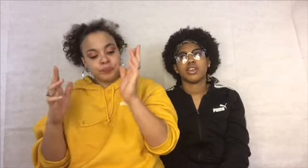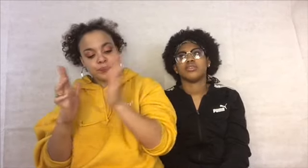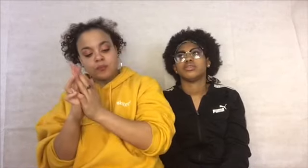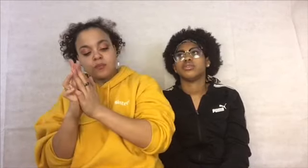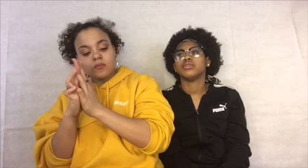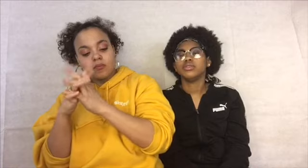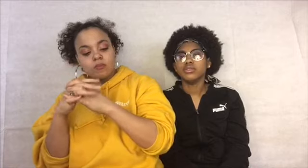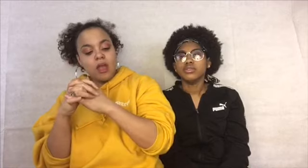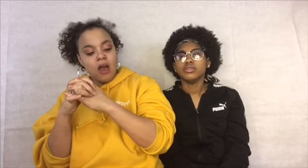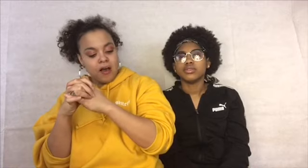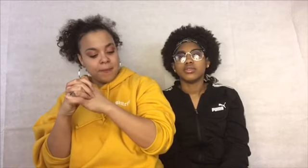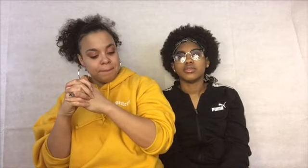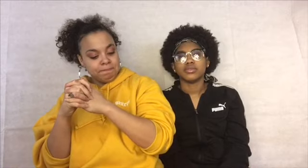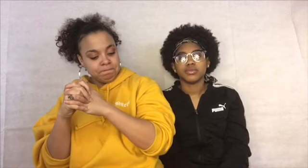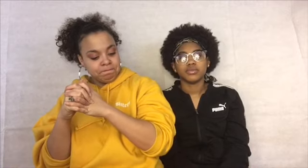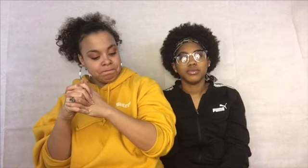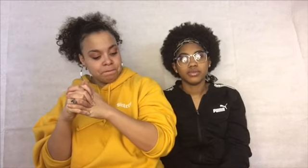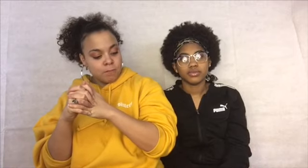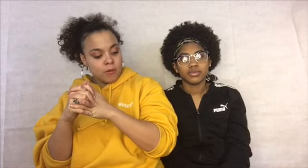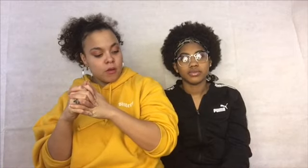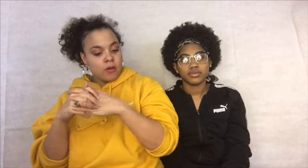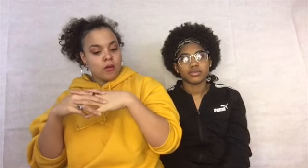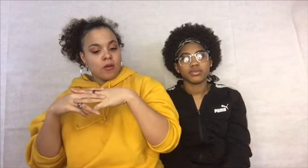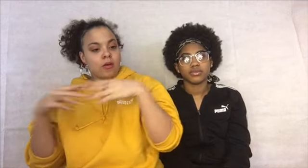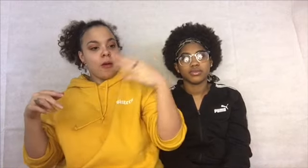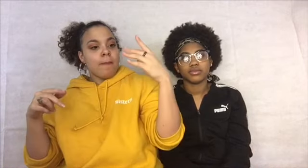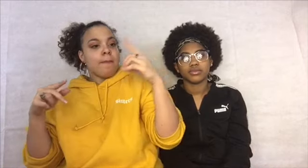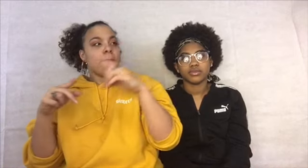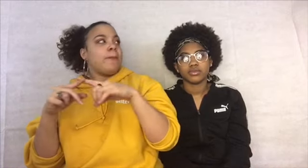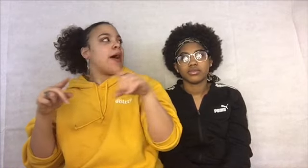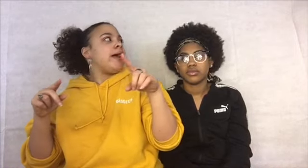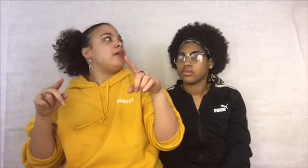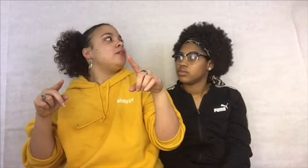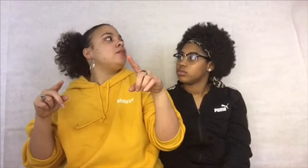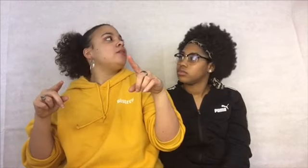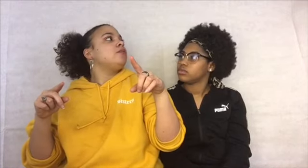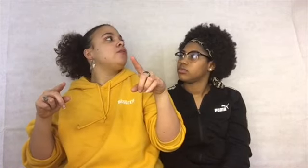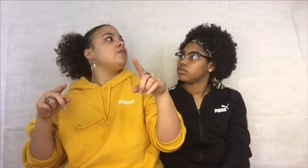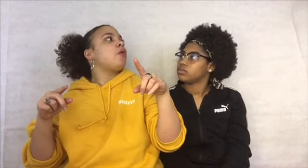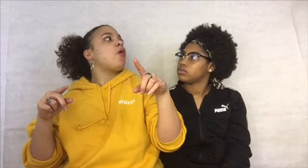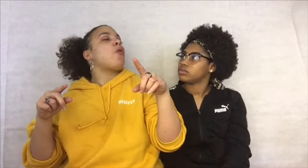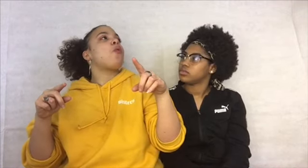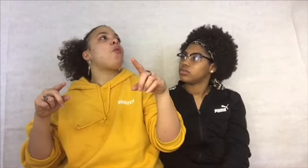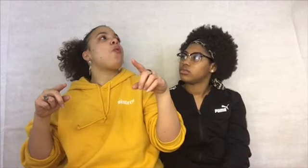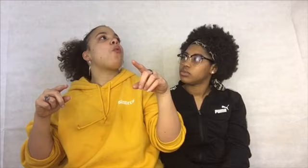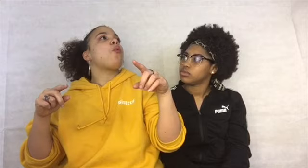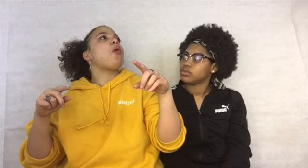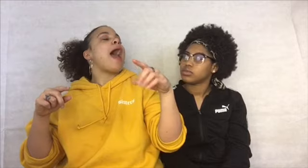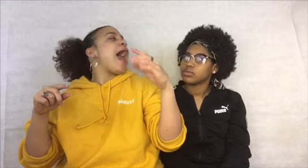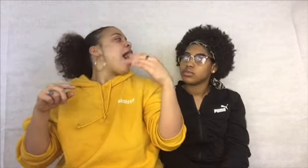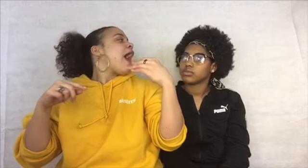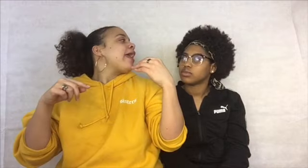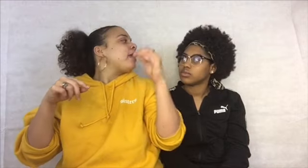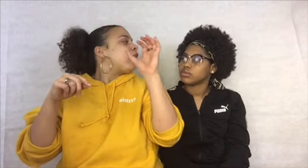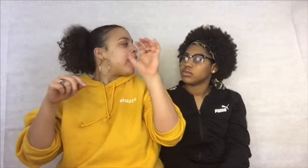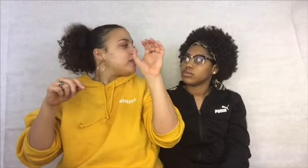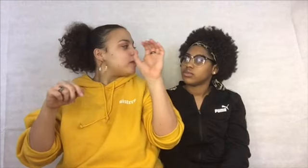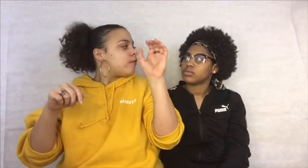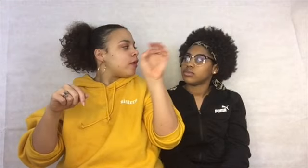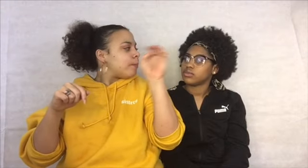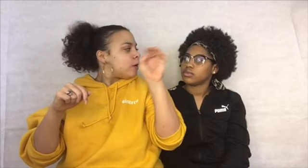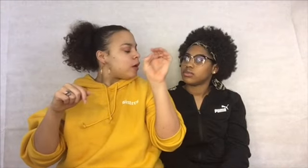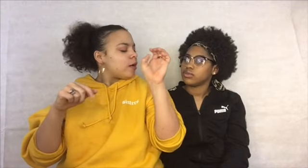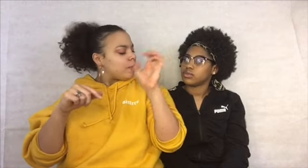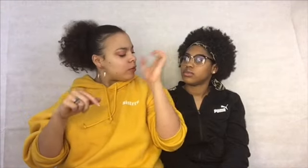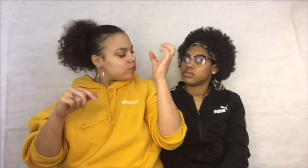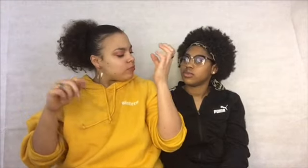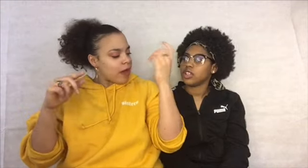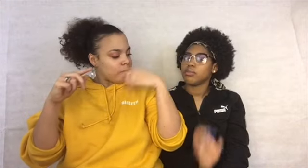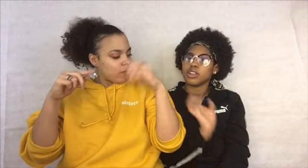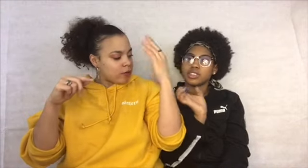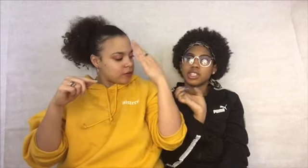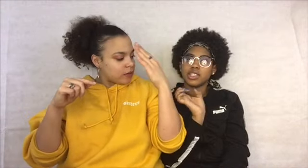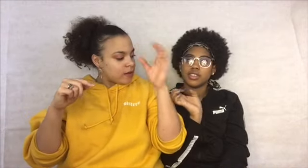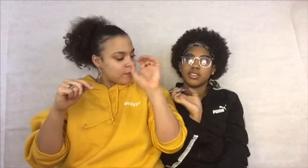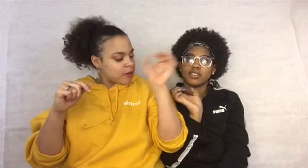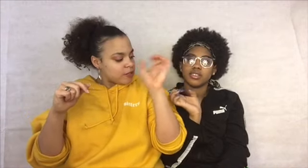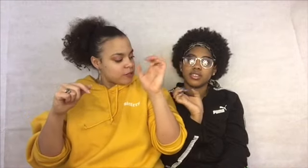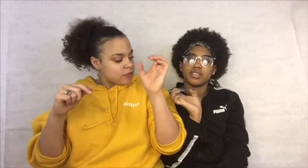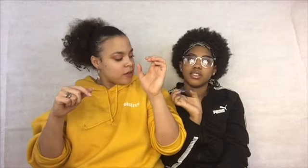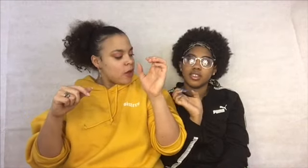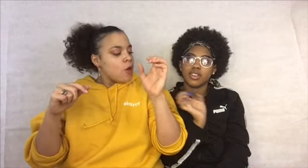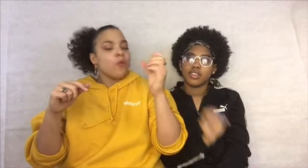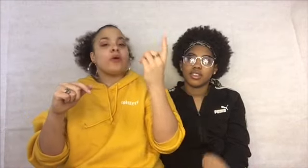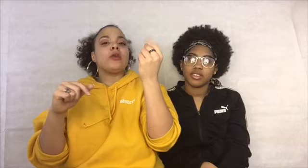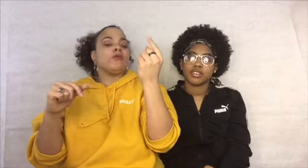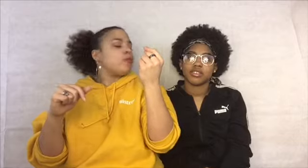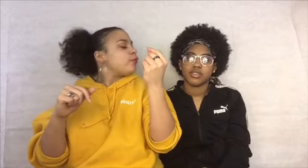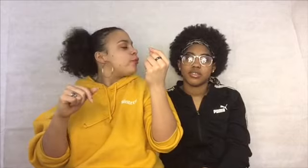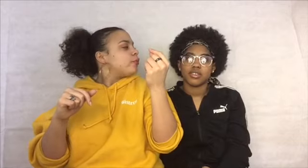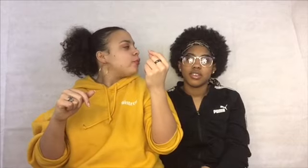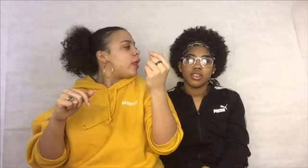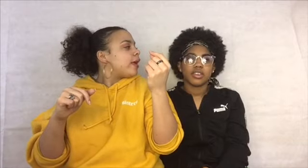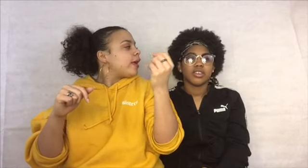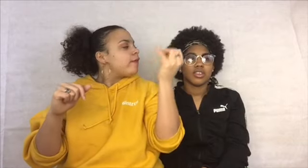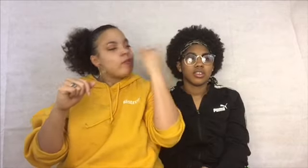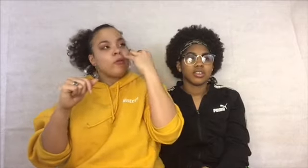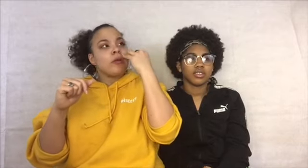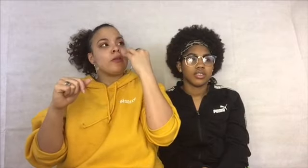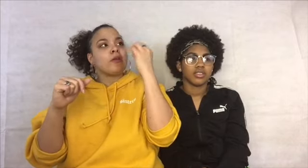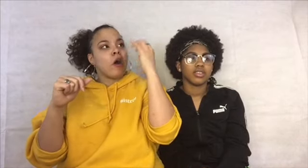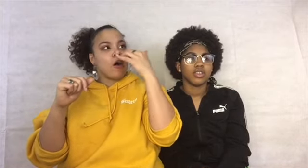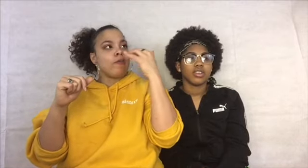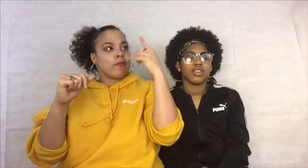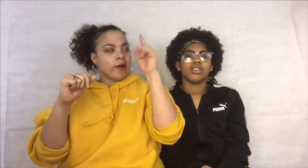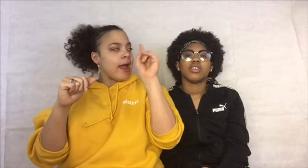um but in case of an emergency What do you do like if you need to call for help?